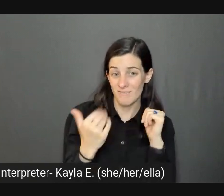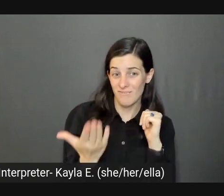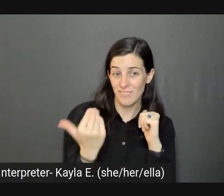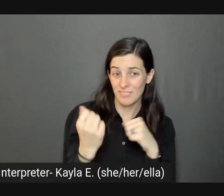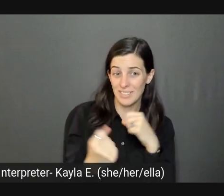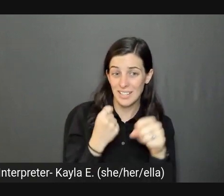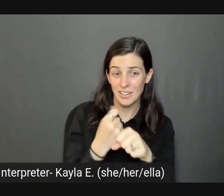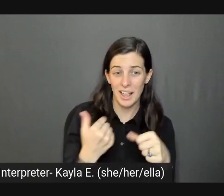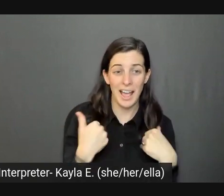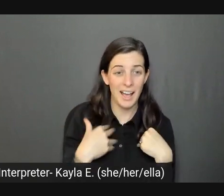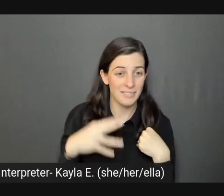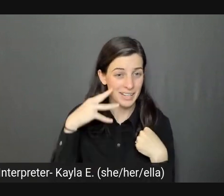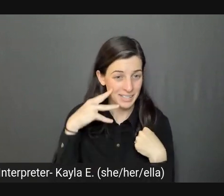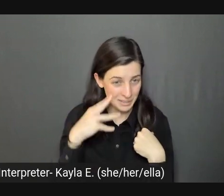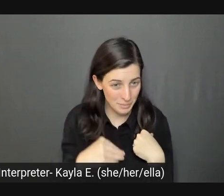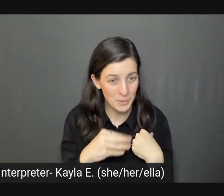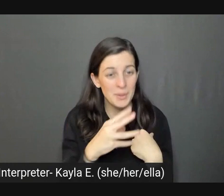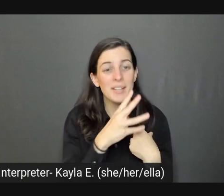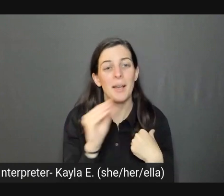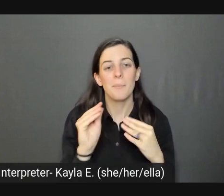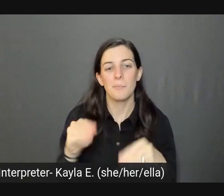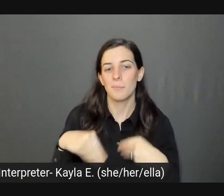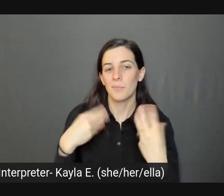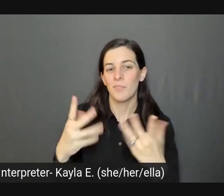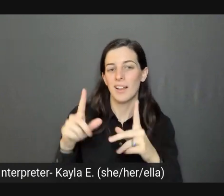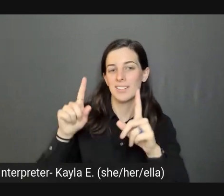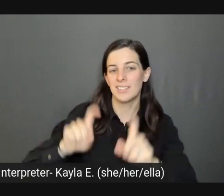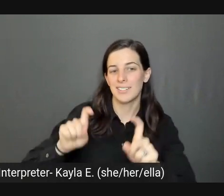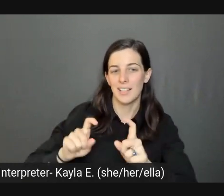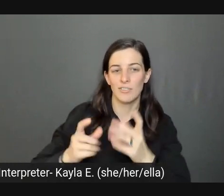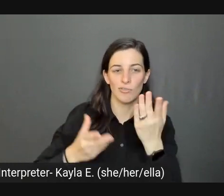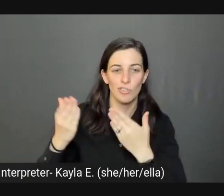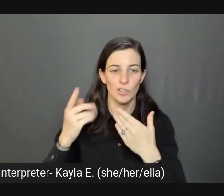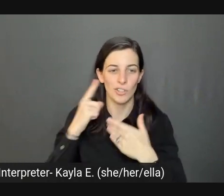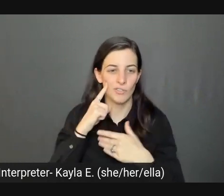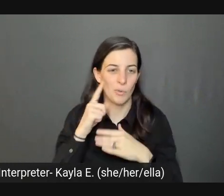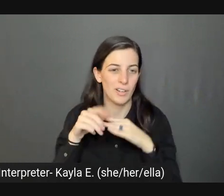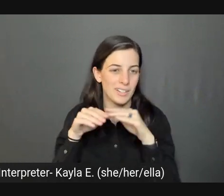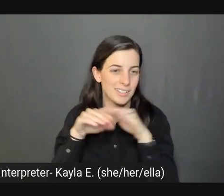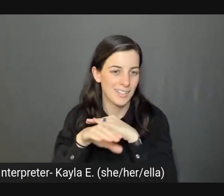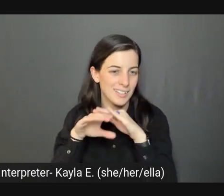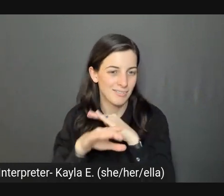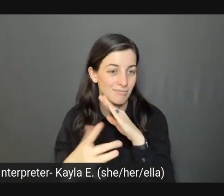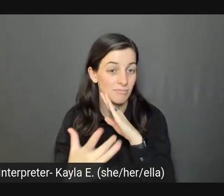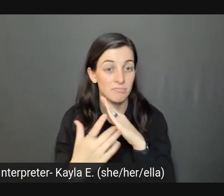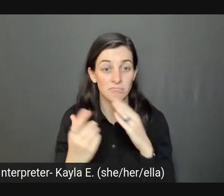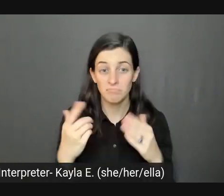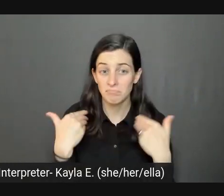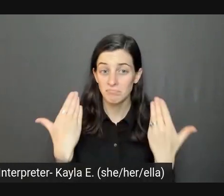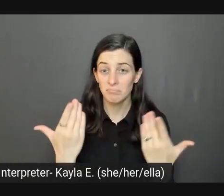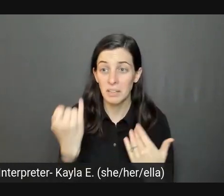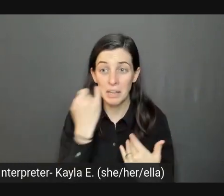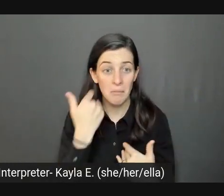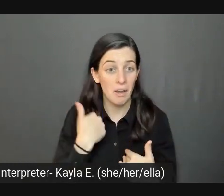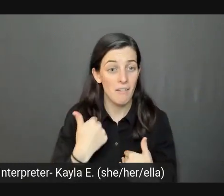and provides accessibility testing services. Please feel free to add your questions in the Q&A tab next